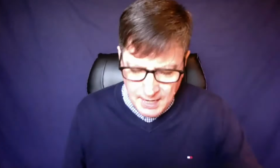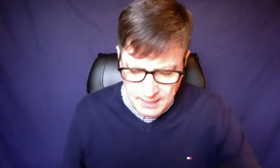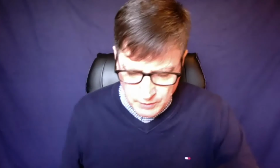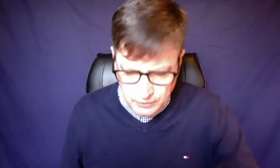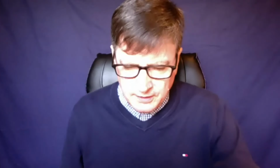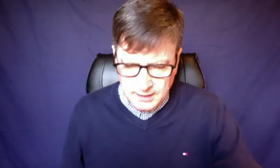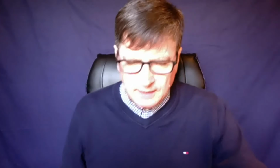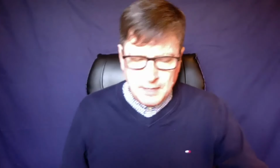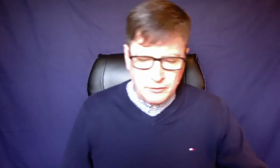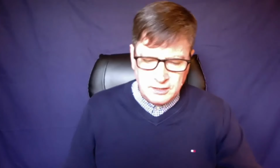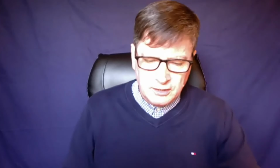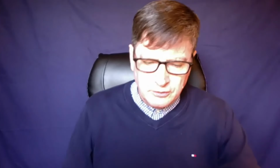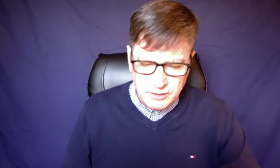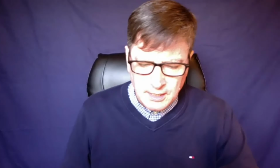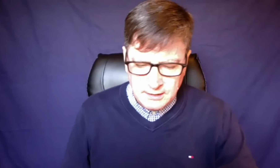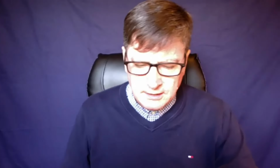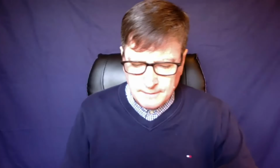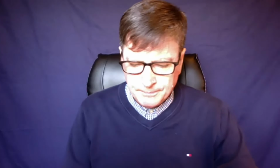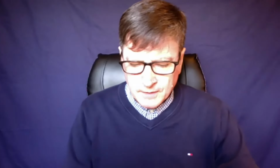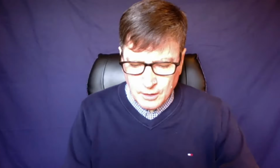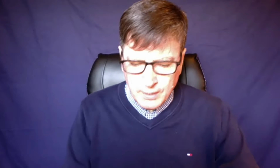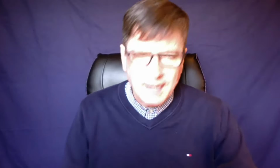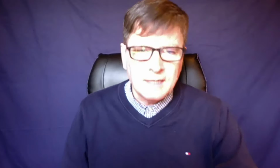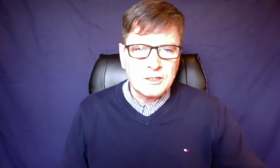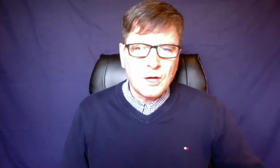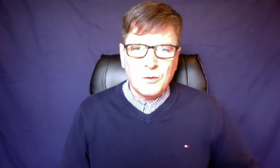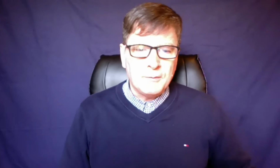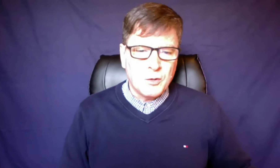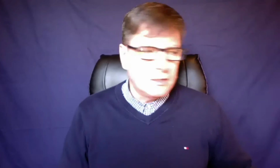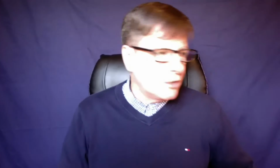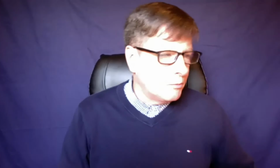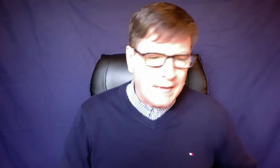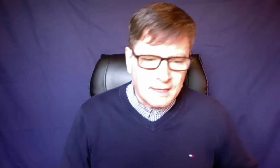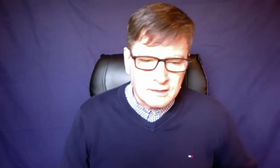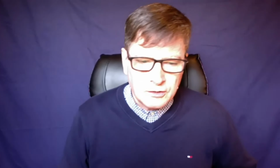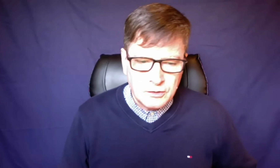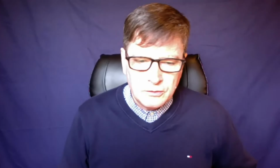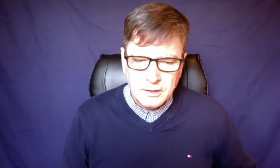location on orange when you're teaching colors. Just keep that in mind when you're thinking about